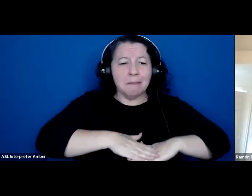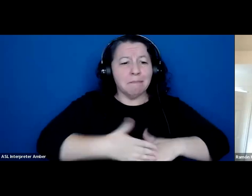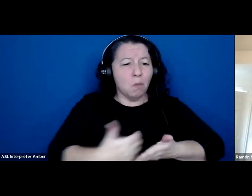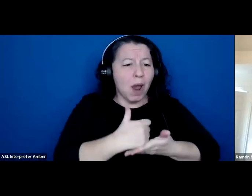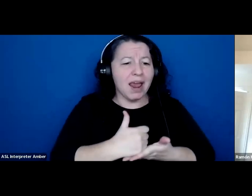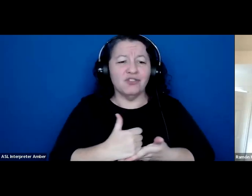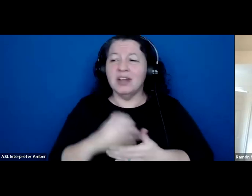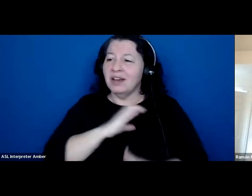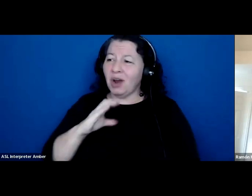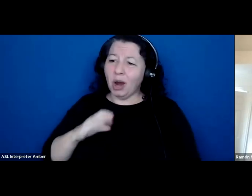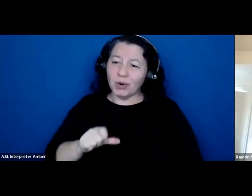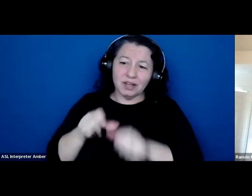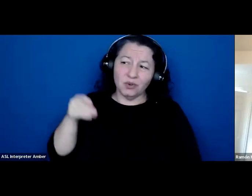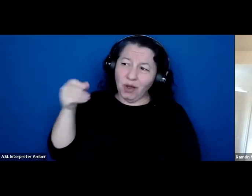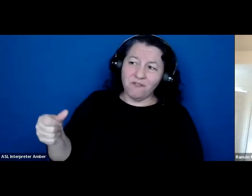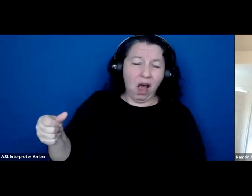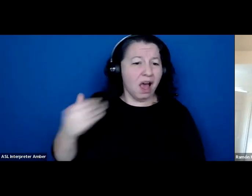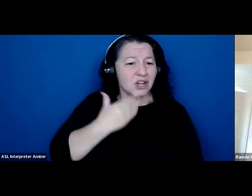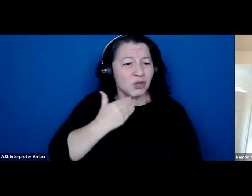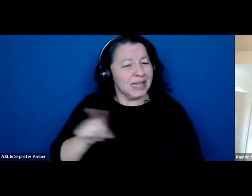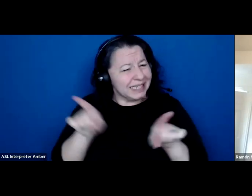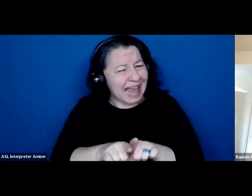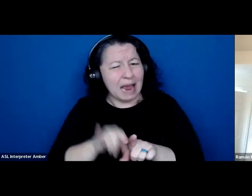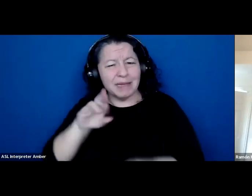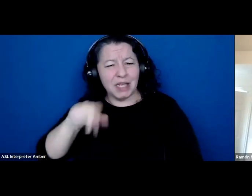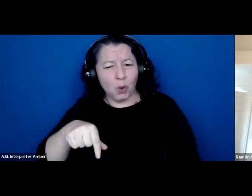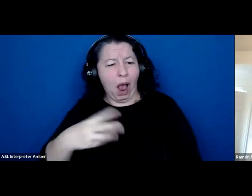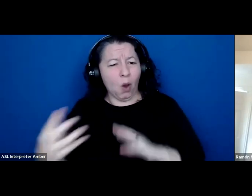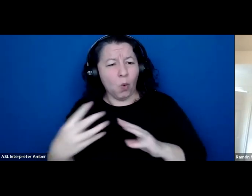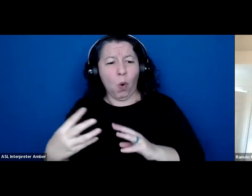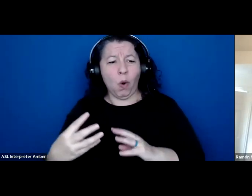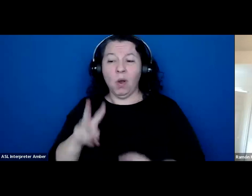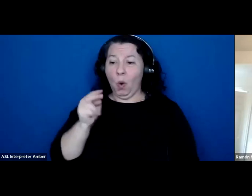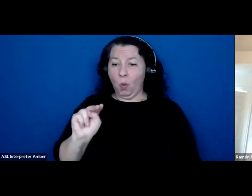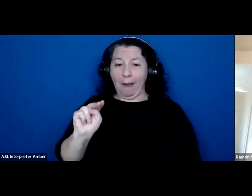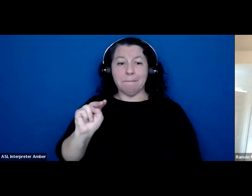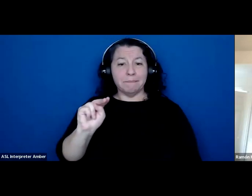just like they did during the Iraq War, it's fattening the pockets of weapons manufacturers, executives of shareholders,